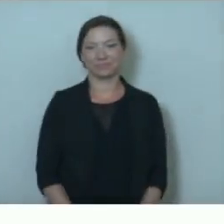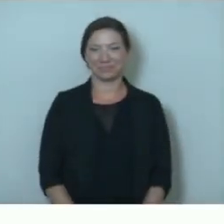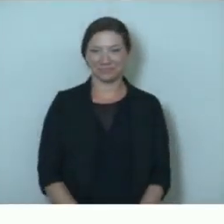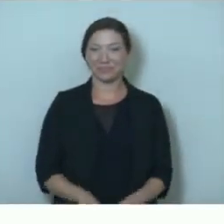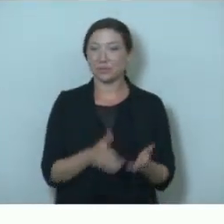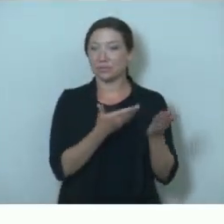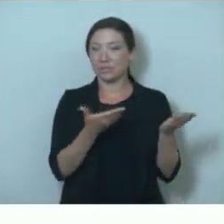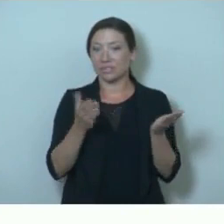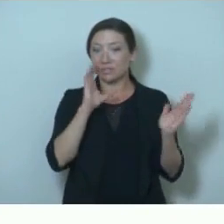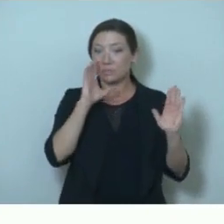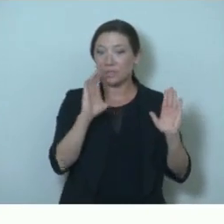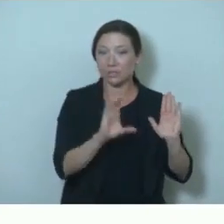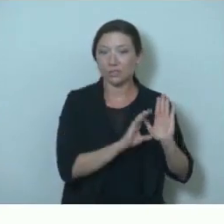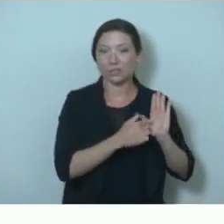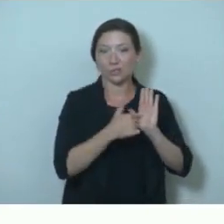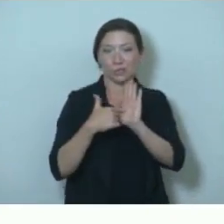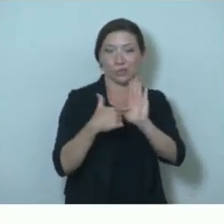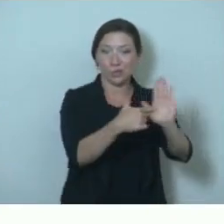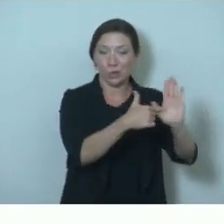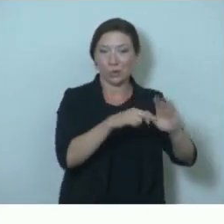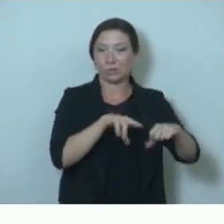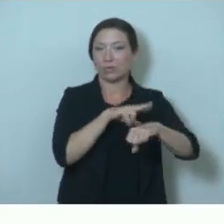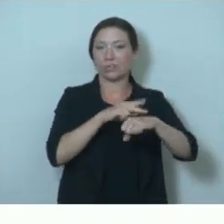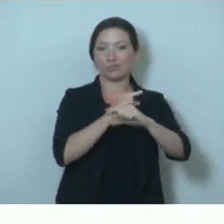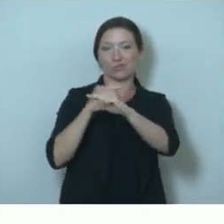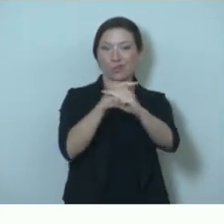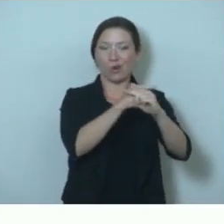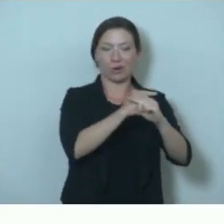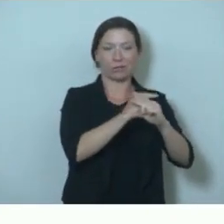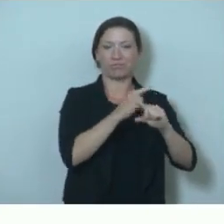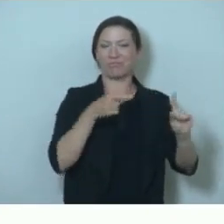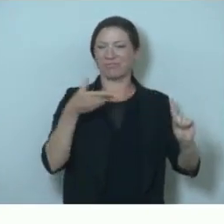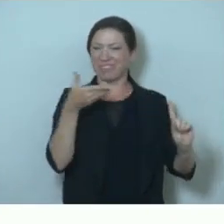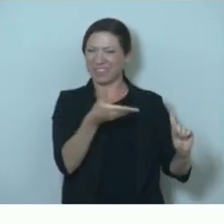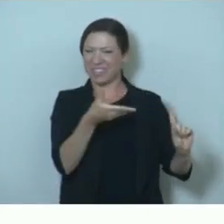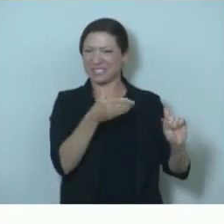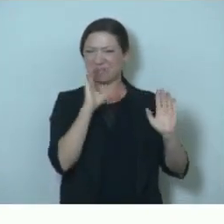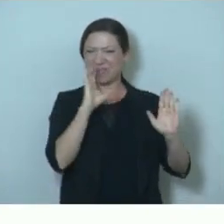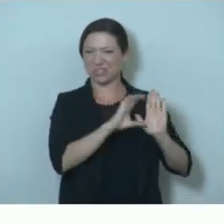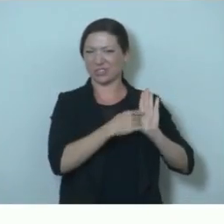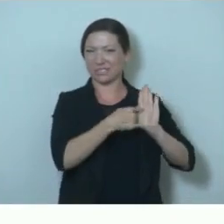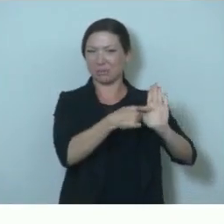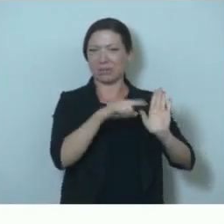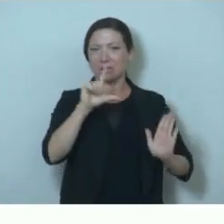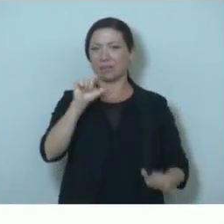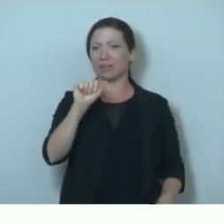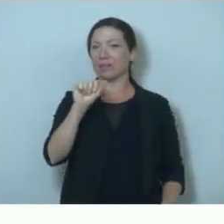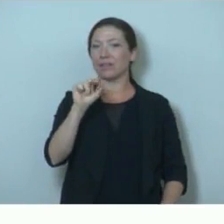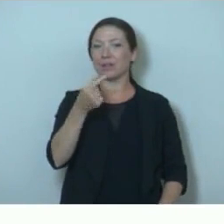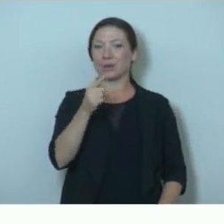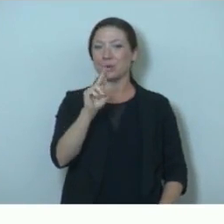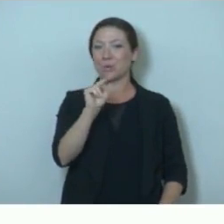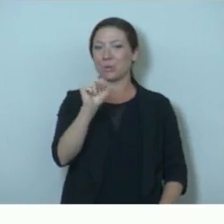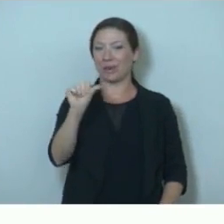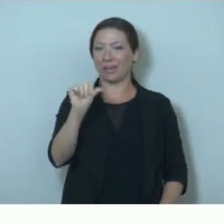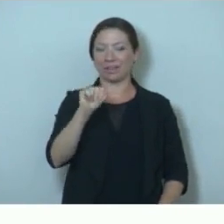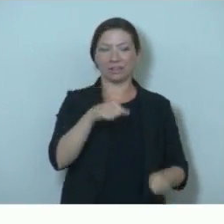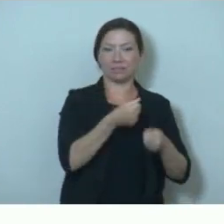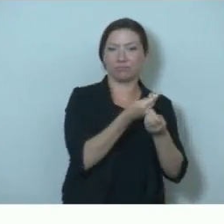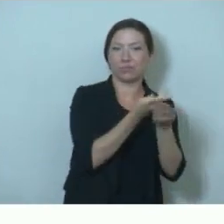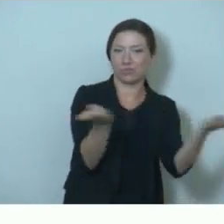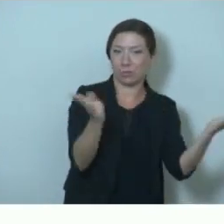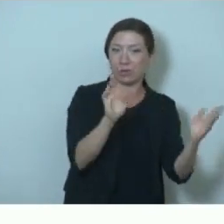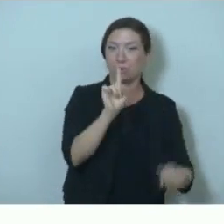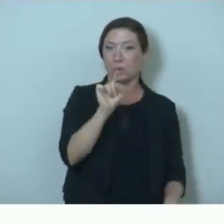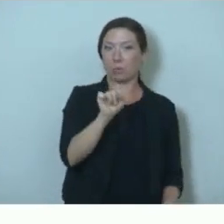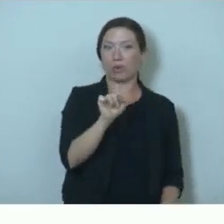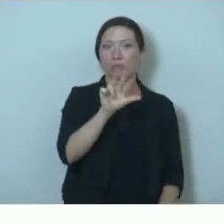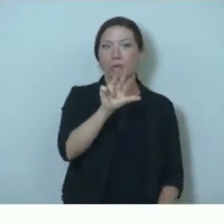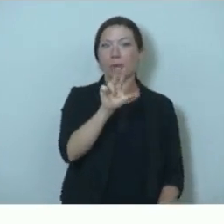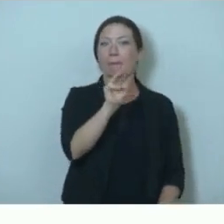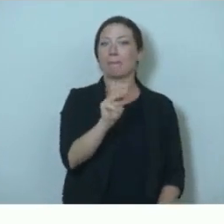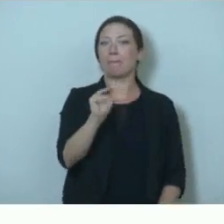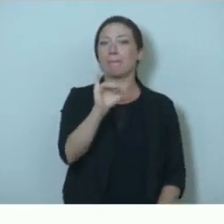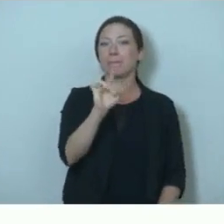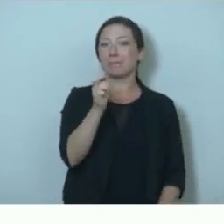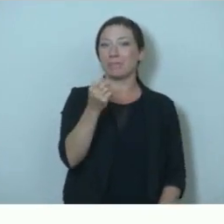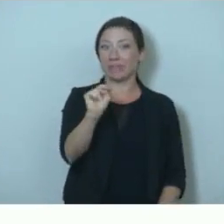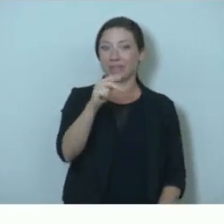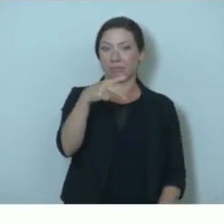ARE IS SOME OF THE NEW MEXICO NATIONAL GUARDSMEN AND WOMEN DELIVERING PERSONAL PROTECTIVE EQUIPMENT AND I BELIEVE THIS IS LEADMAN AGAIN, WE HAVE DISRUB BOOEDED OVER 4 MILLION PIECES OF